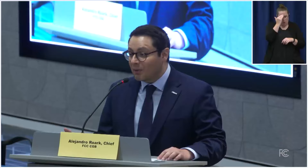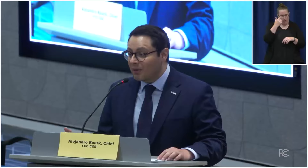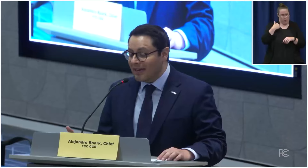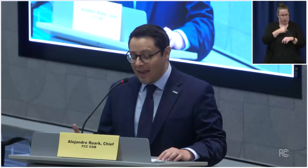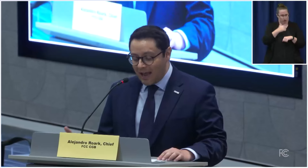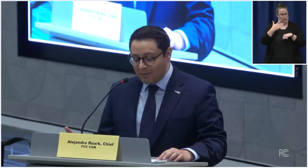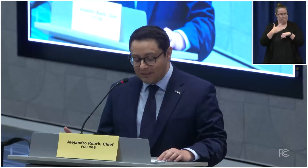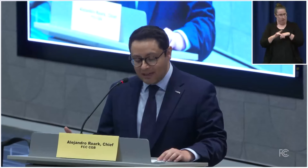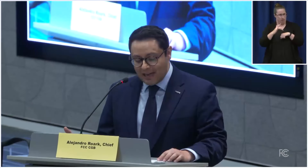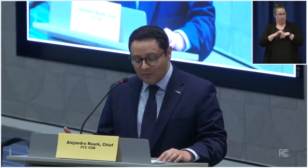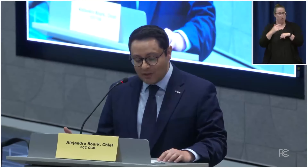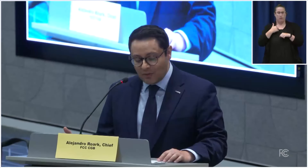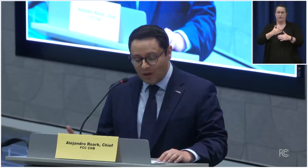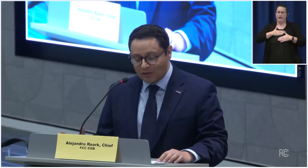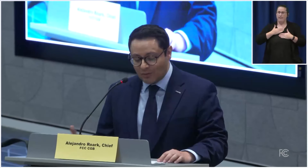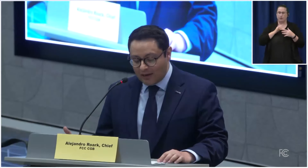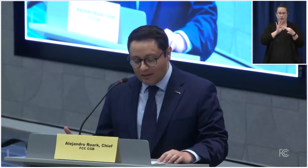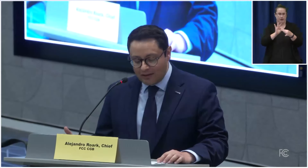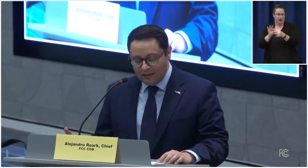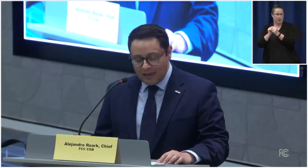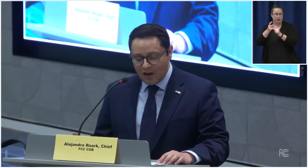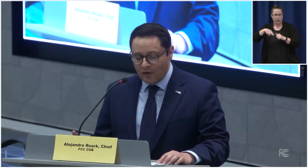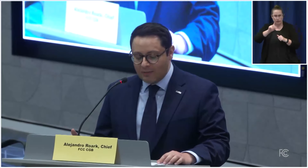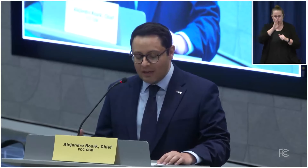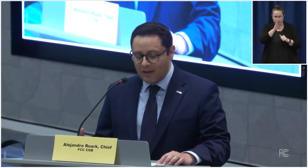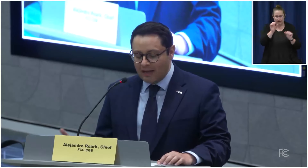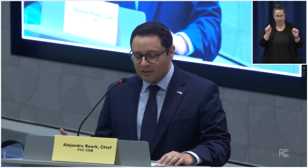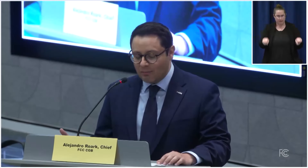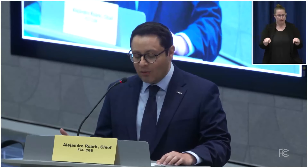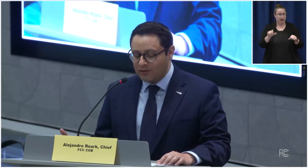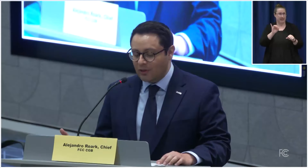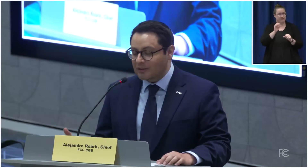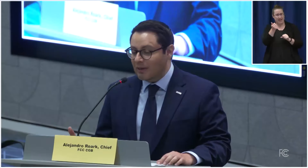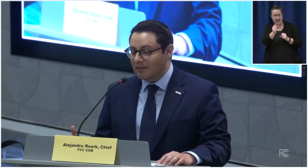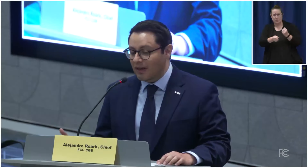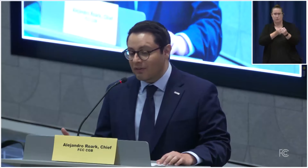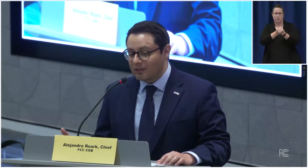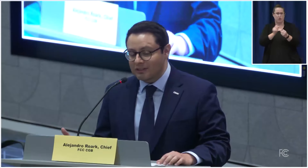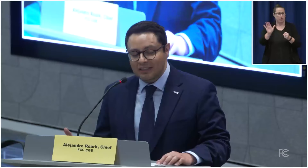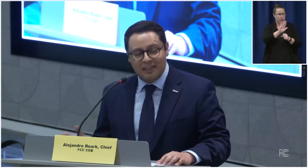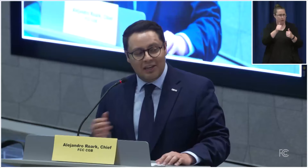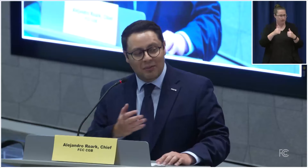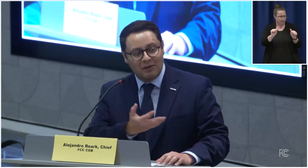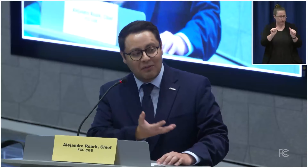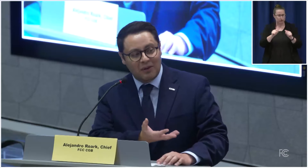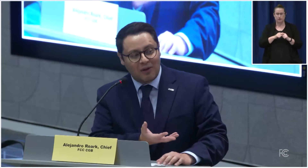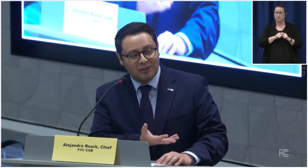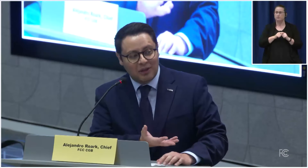PARTNERSHIP AND COLLABORATION, PLEASE KNOW THAT WE ARE AVAILABLE AND HAPPY TO CONNECT WITH YOU ALL DIRECTLY IF WE CAN BE OF